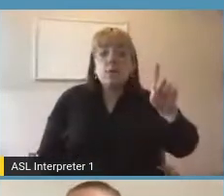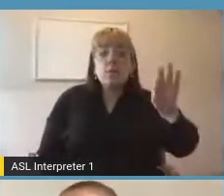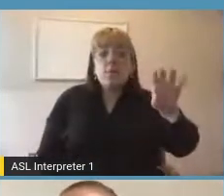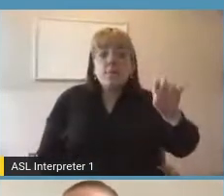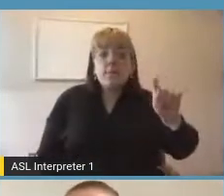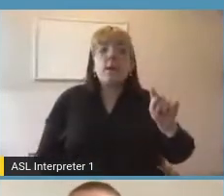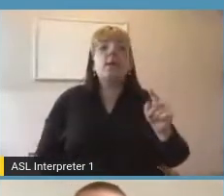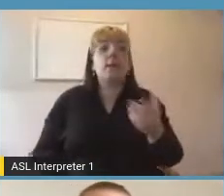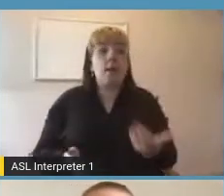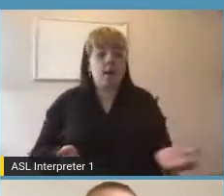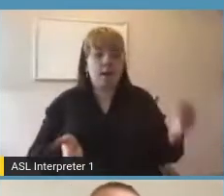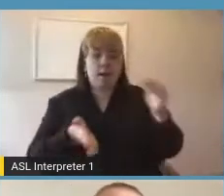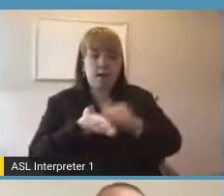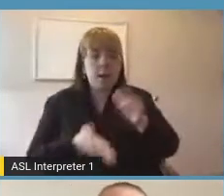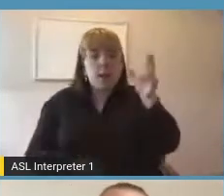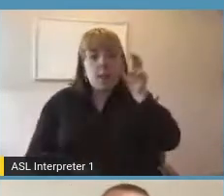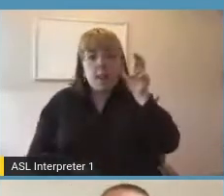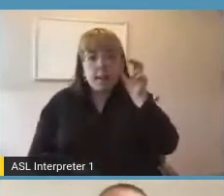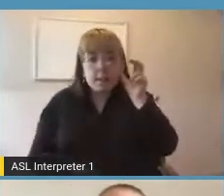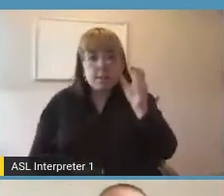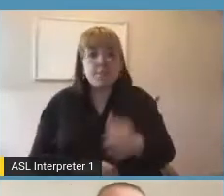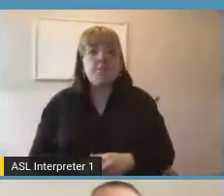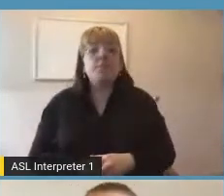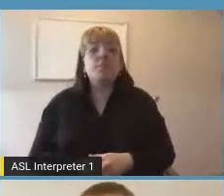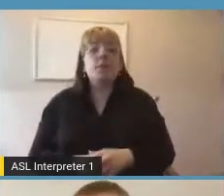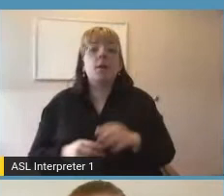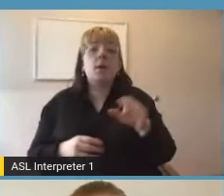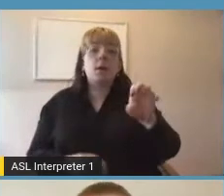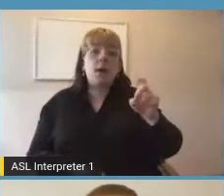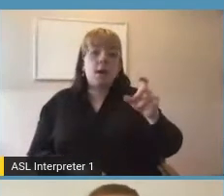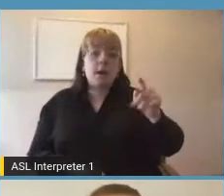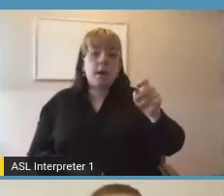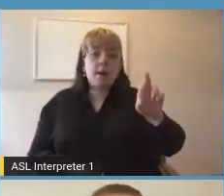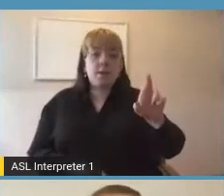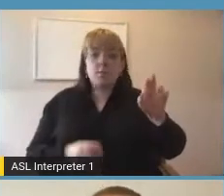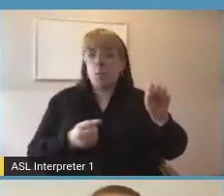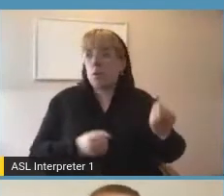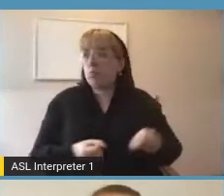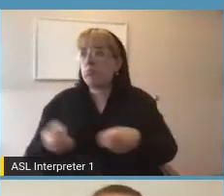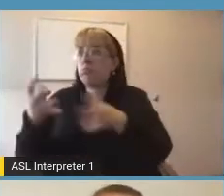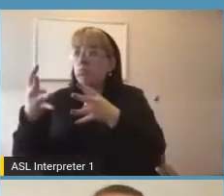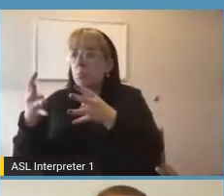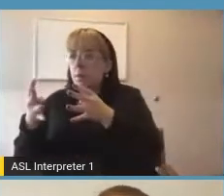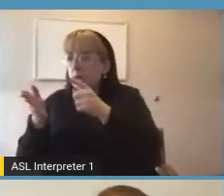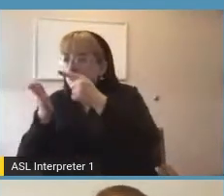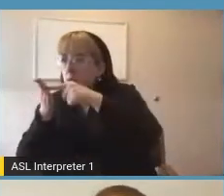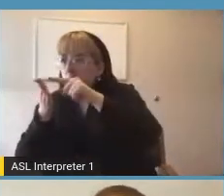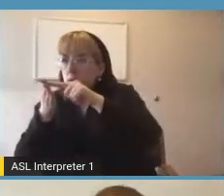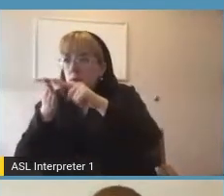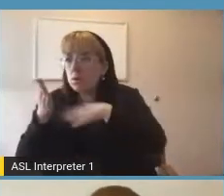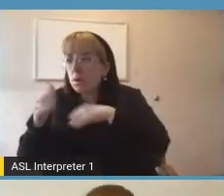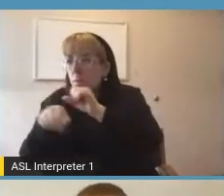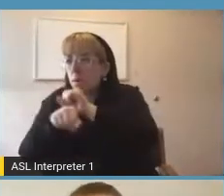a round of fine editing again export and check your work afterwards. So this might be a lot